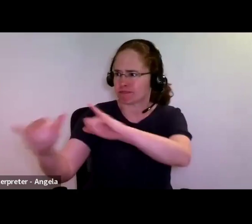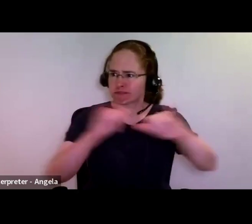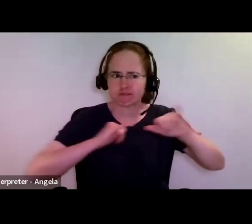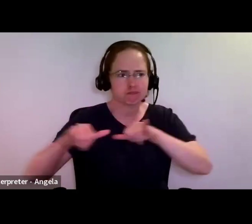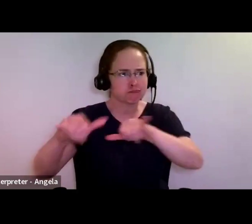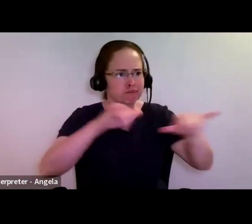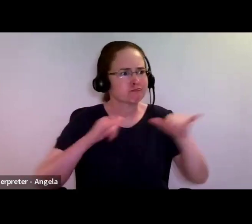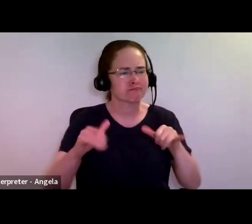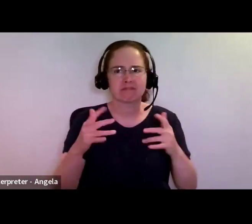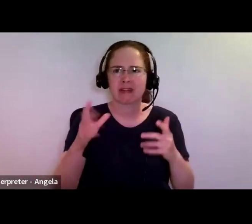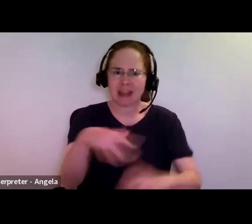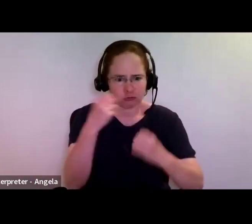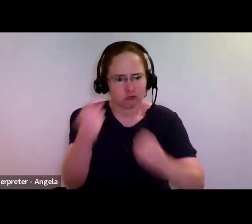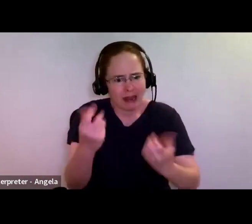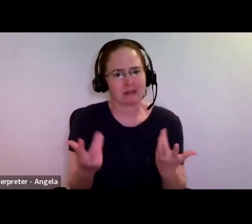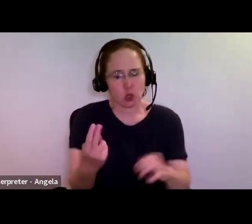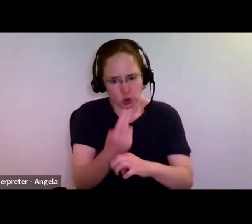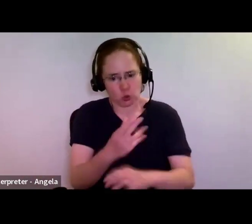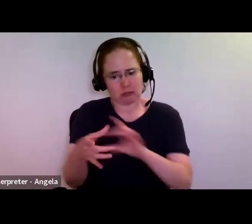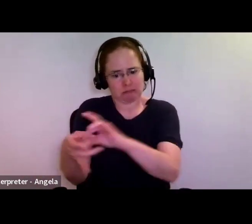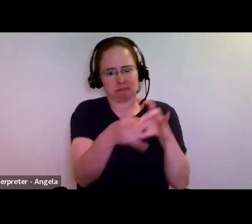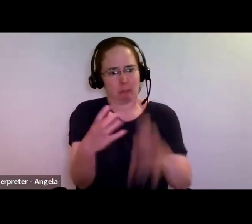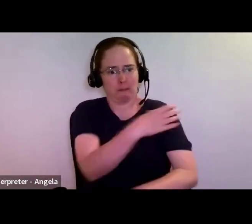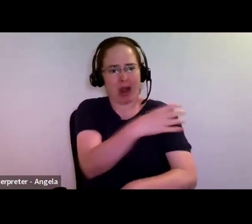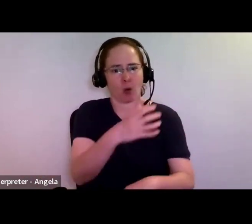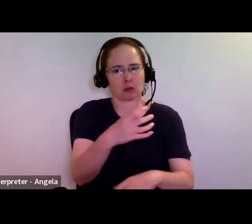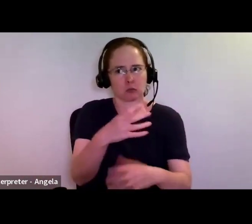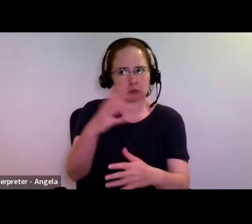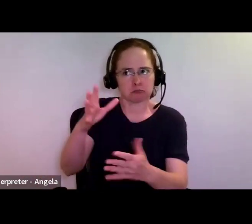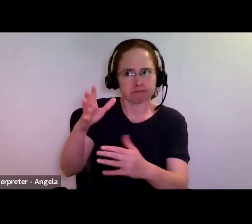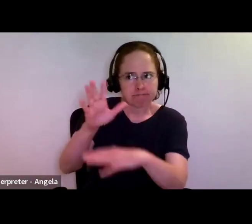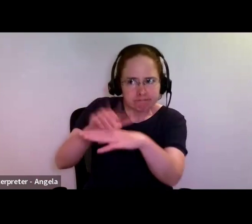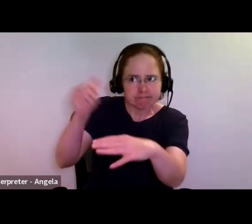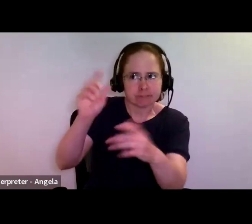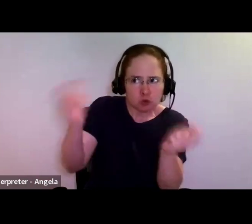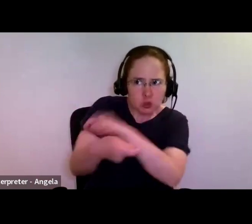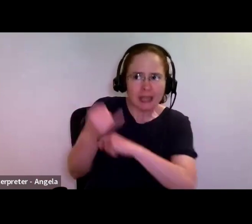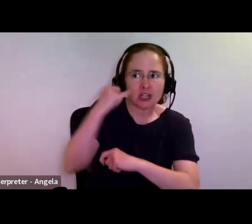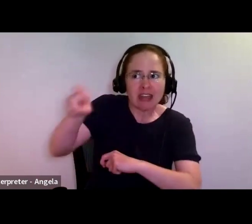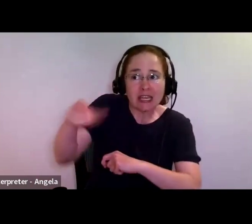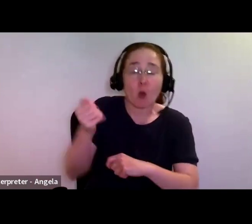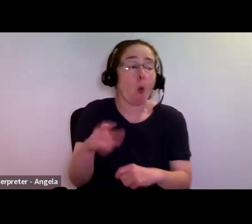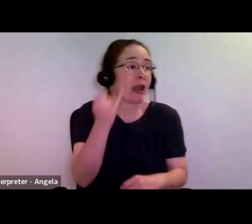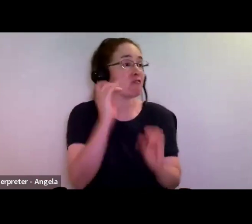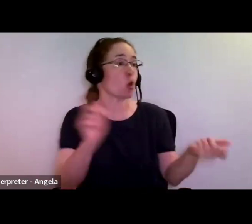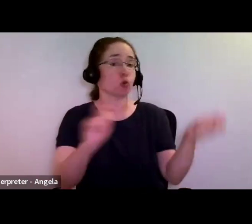that power to call for change where it is needed, or when it's needed or when no change is needed, and that we need to